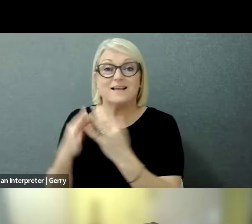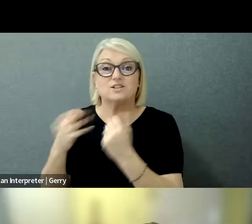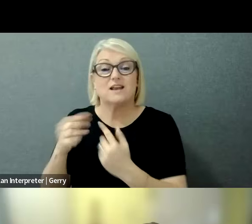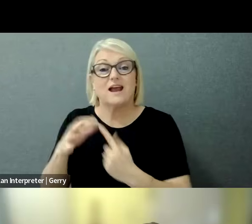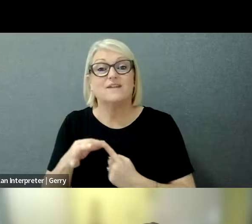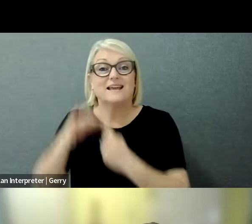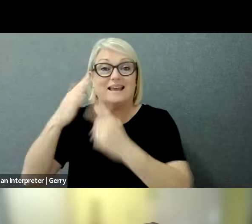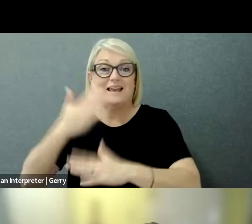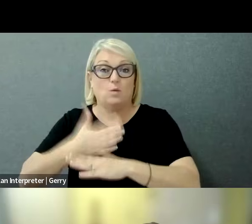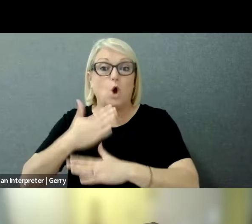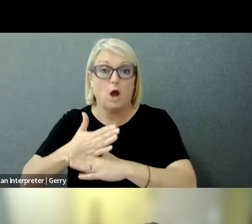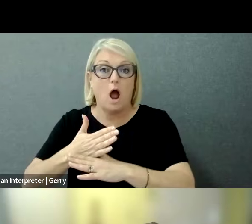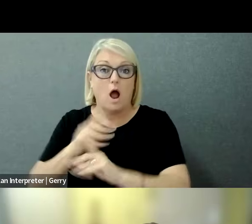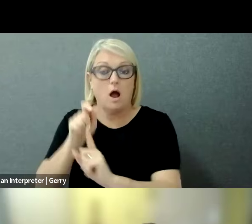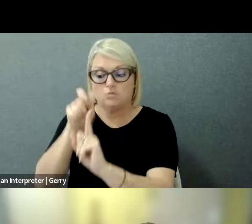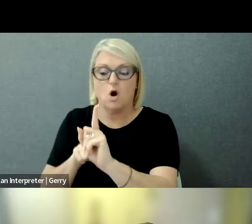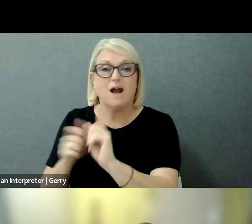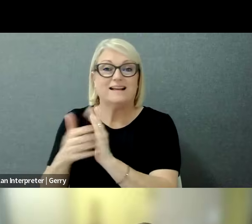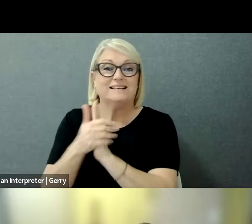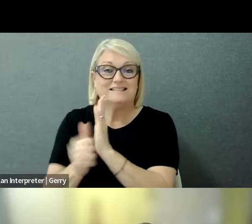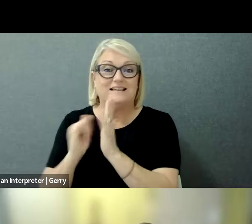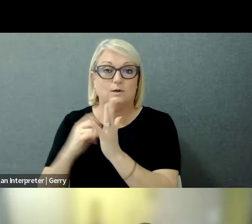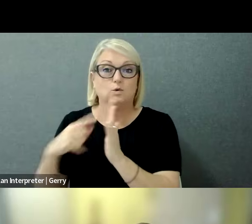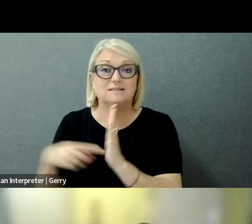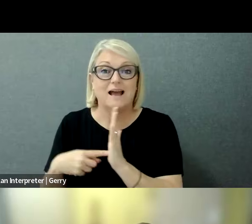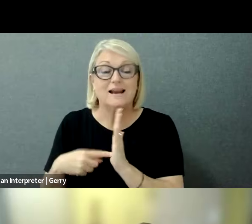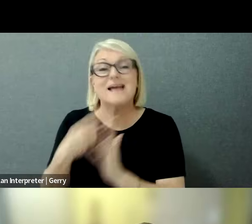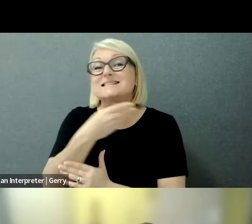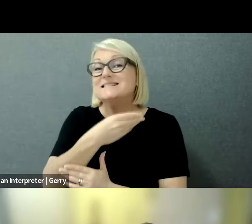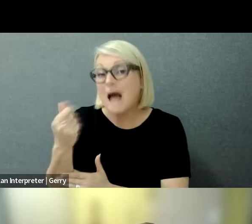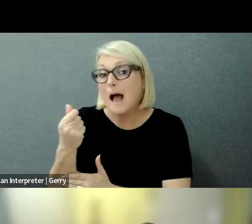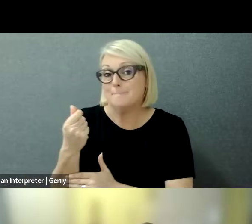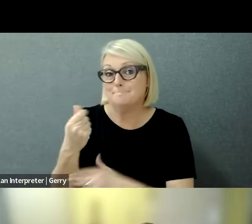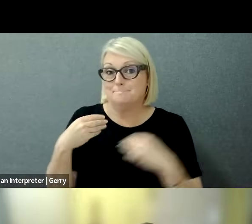and we know that some practices are doing a really wonderful job of this. How do we meet